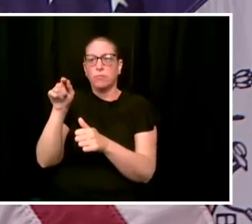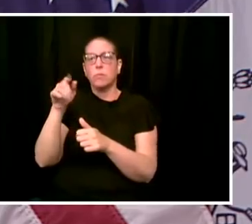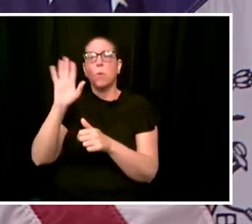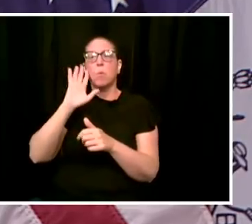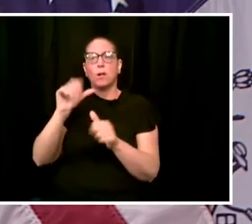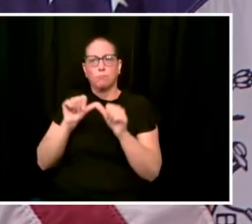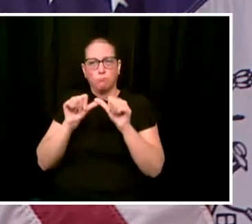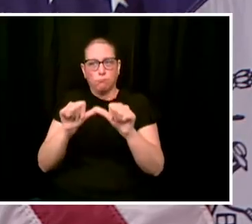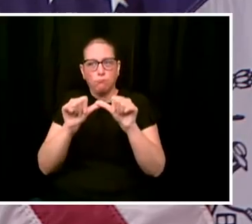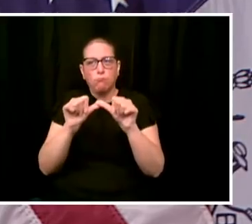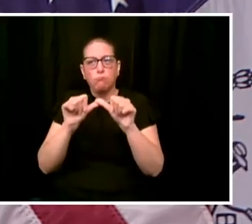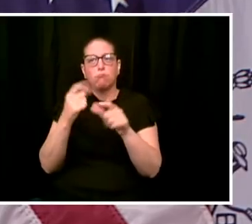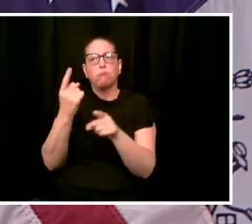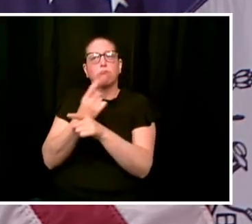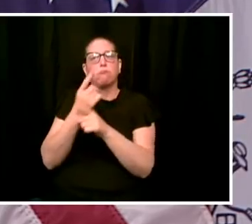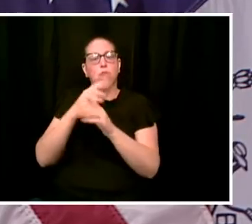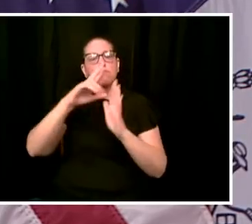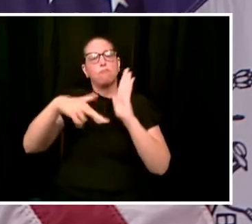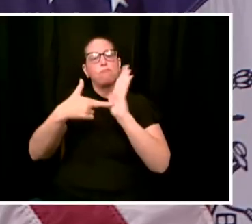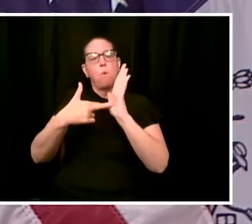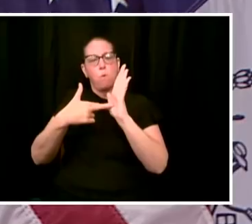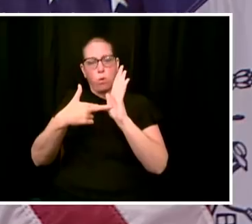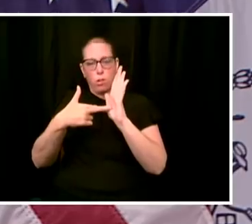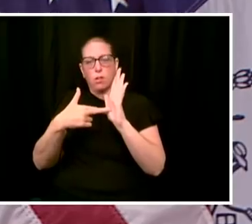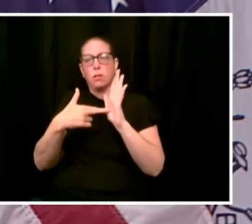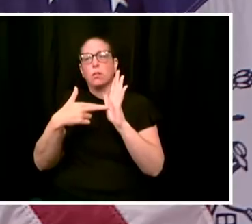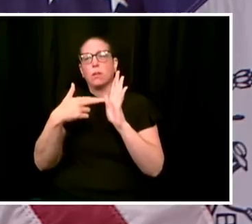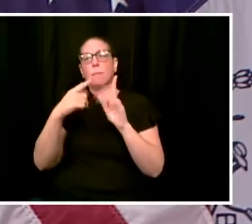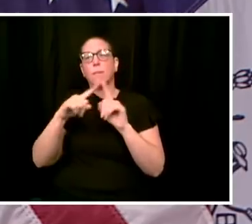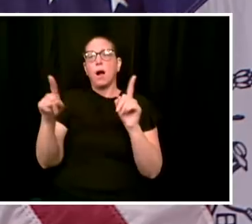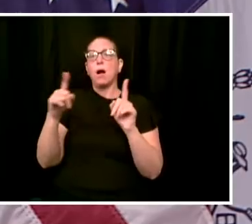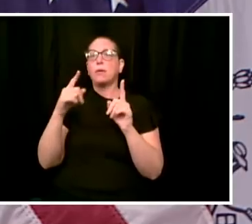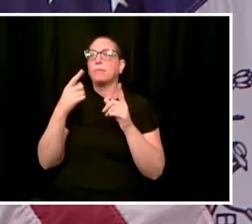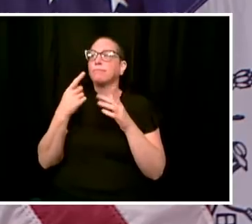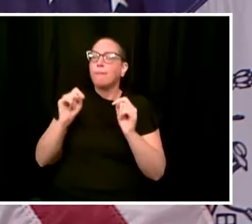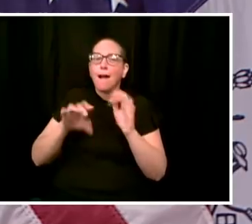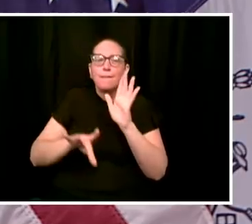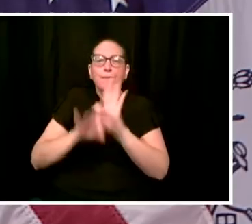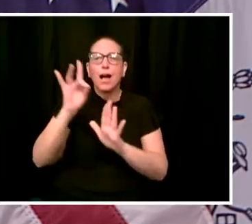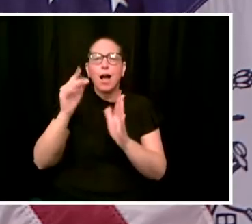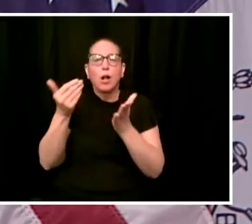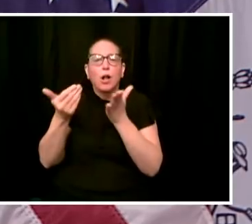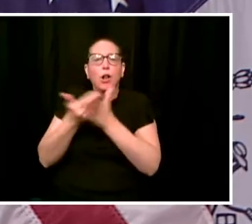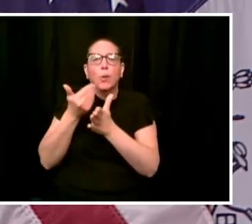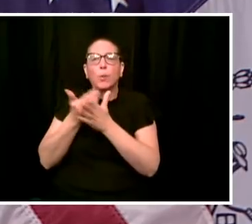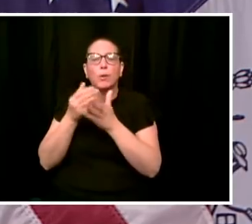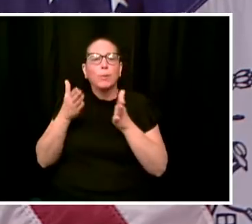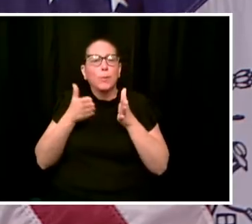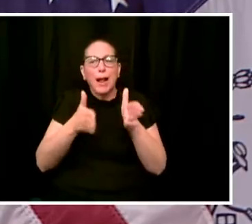BURDEN. WE RWOKED ON REGULATORY REFORM, AND THERE IS MORE THAT WE NEED TO DO NOW IN